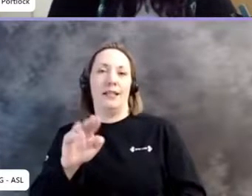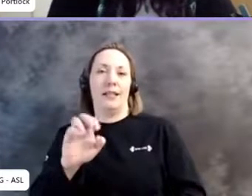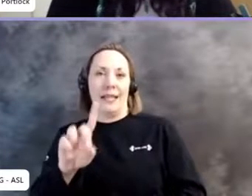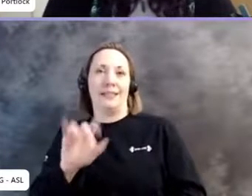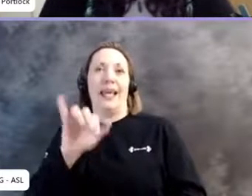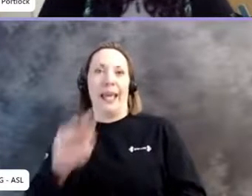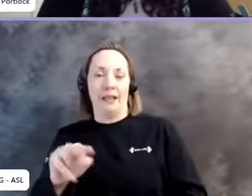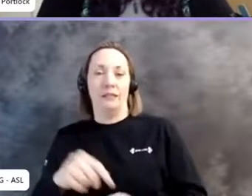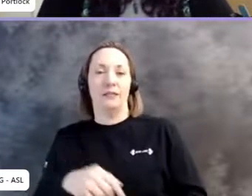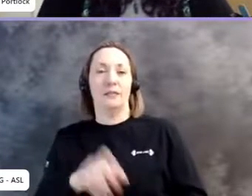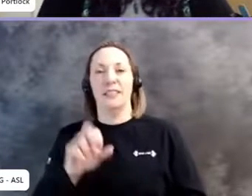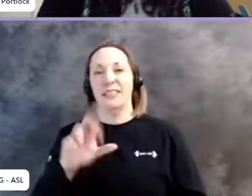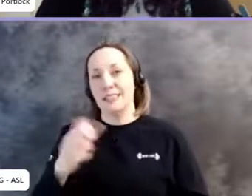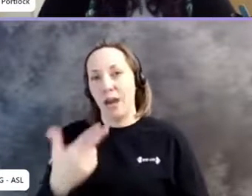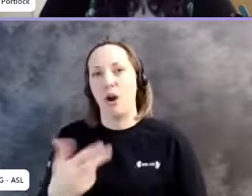questions, and the whole panel